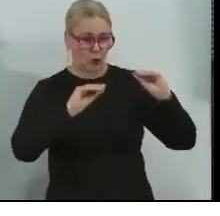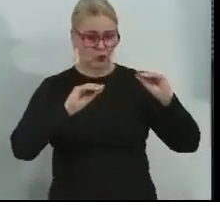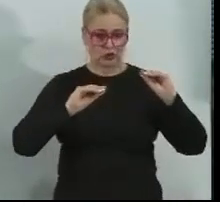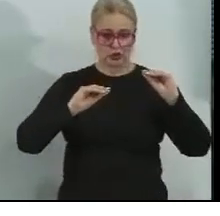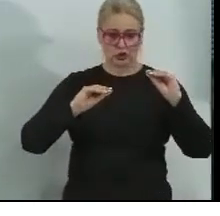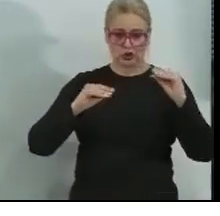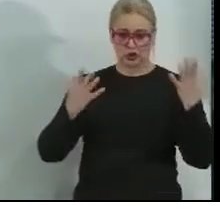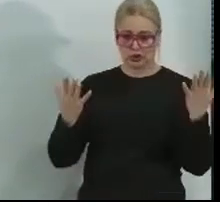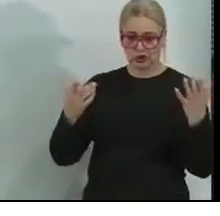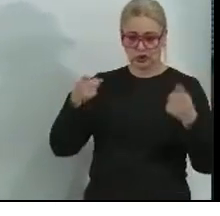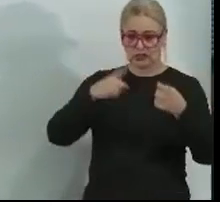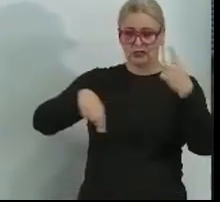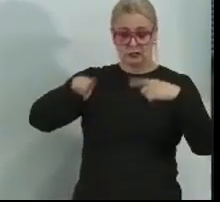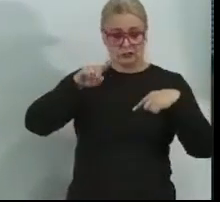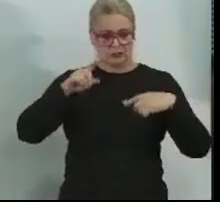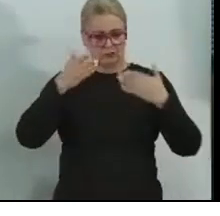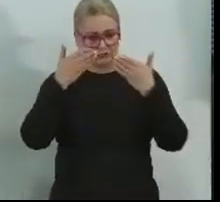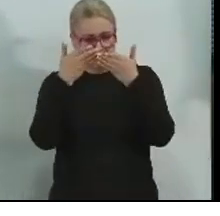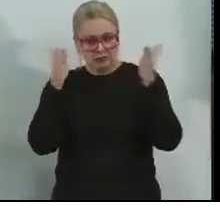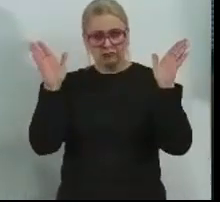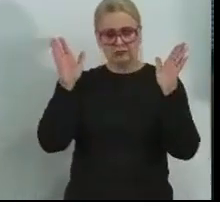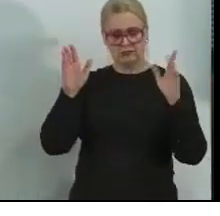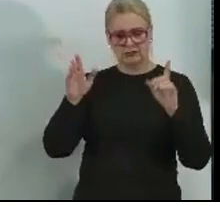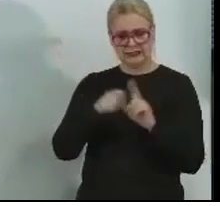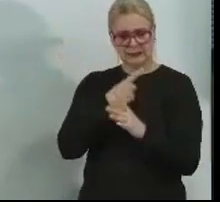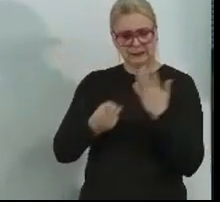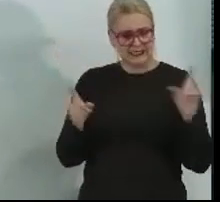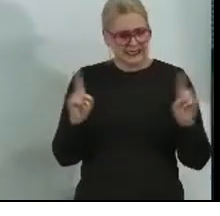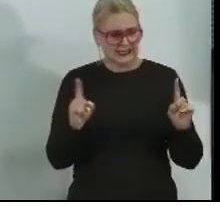what I need, you know, a bit of support with. So I think that's been a challenge for myself